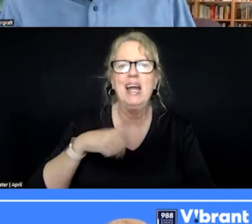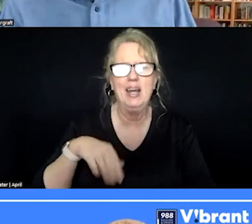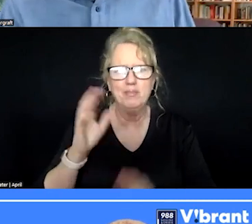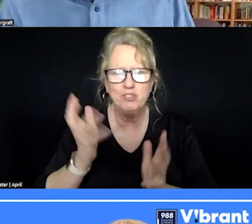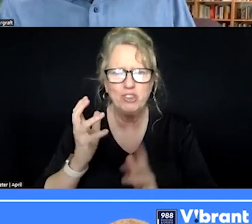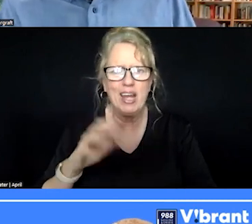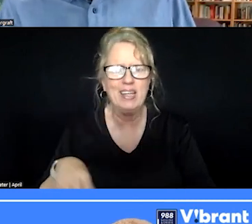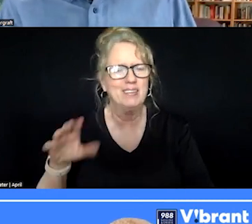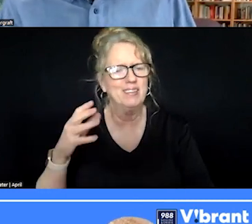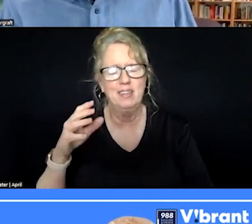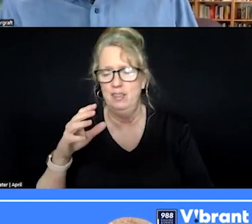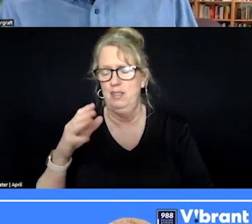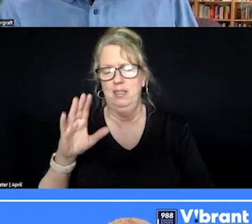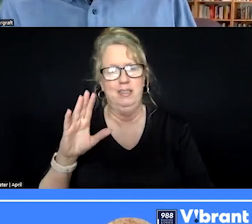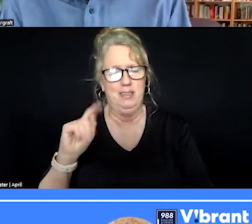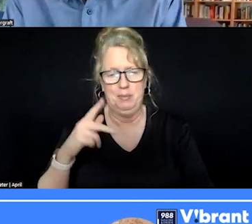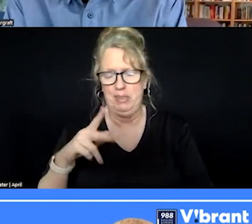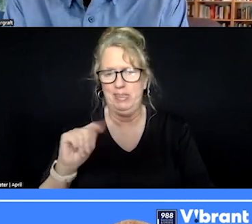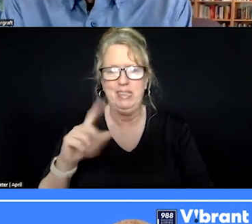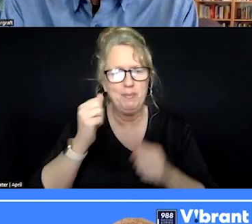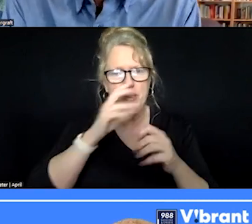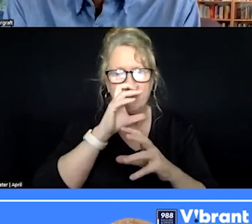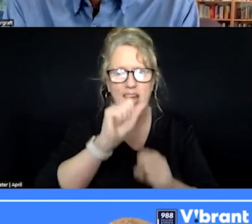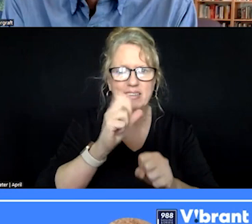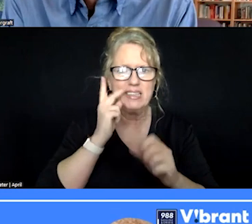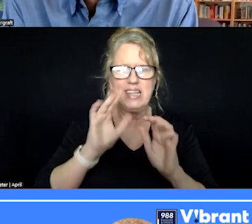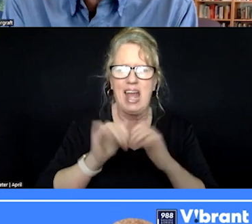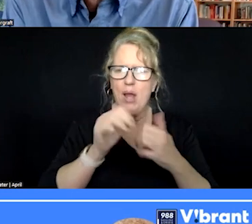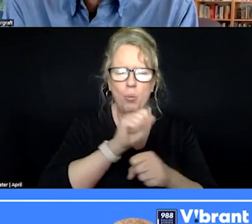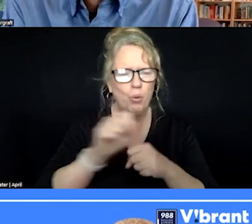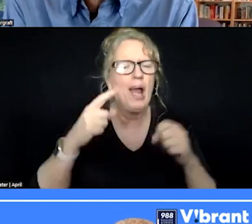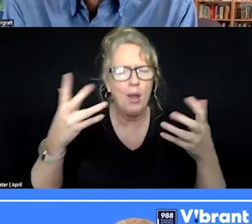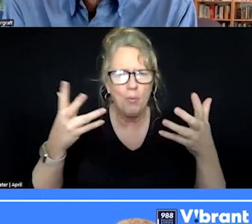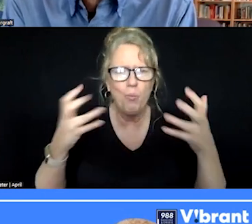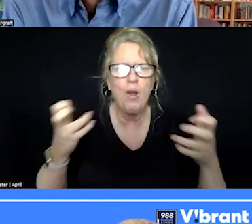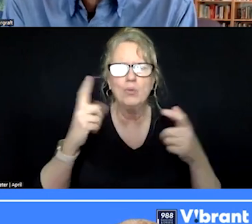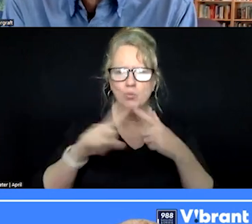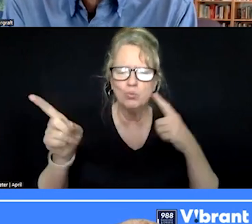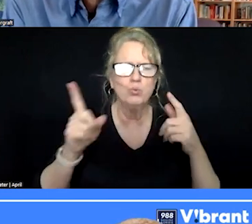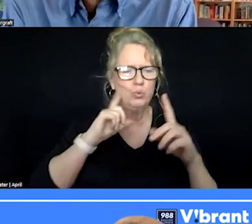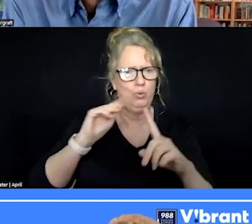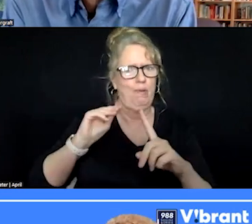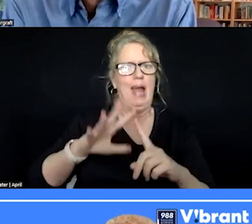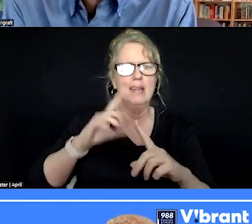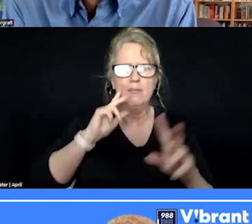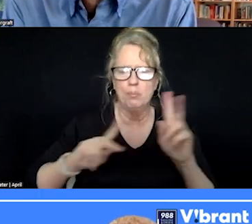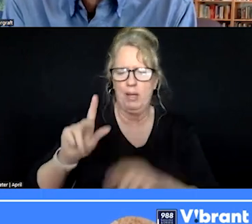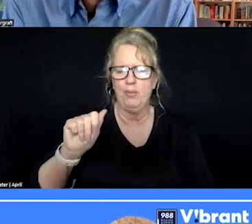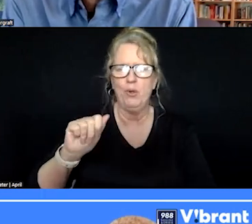WOULD BE FASCINATING TO SEE HOW THIS WORKS. ALSO, I WANT TO HIGHLIGHT FOR FOLKS THAT THERE WAS A AI DEBATE A